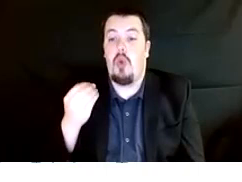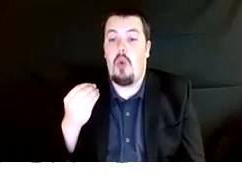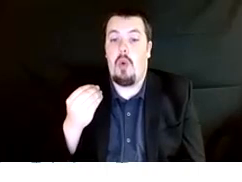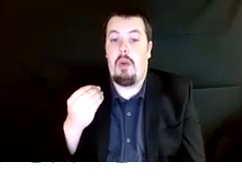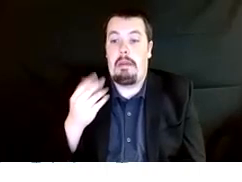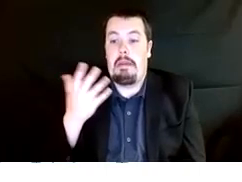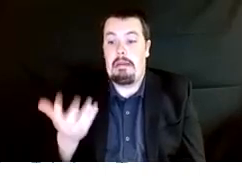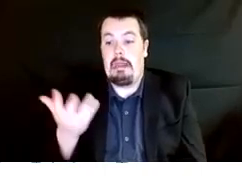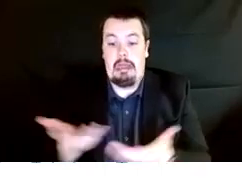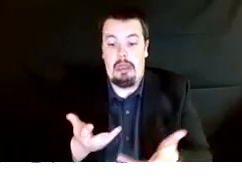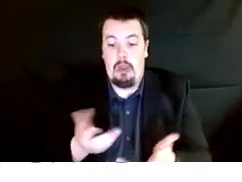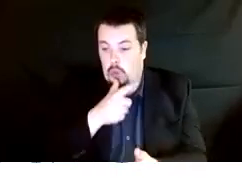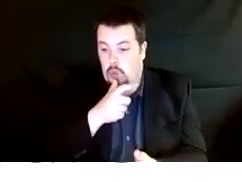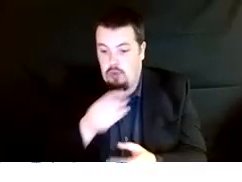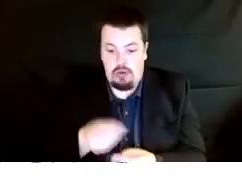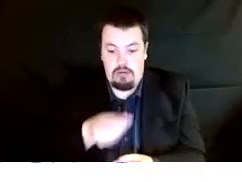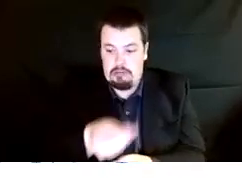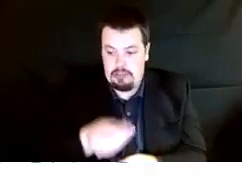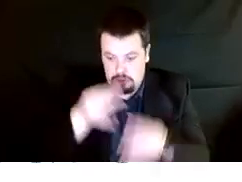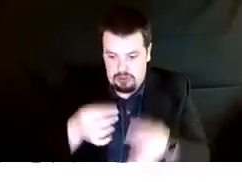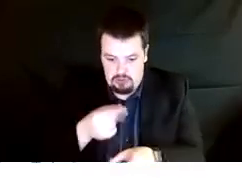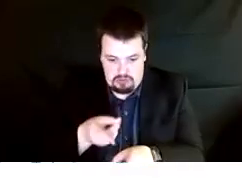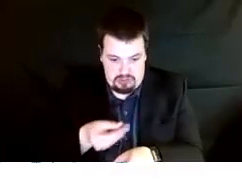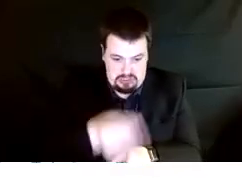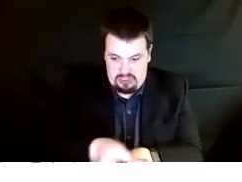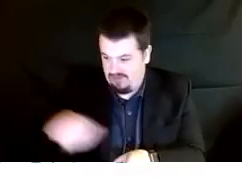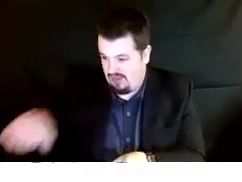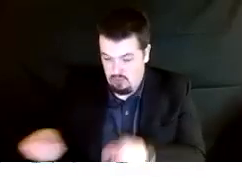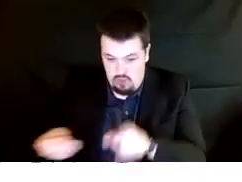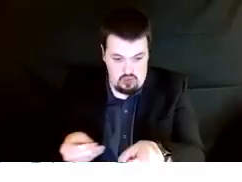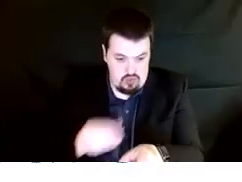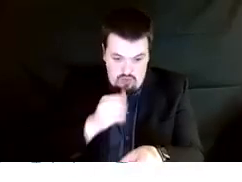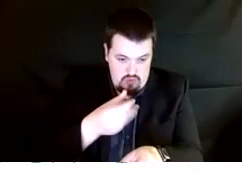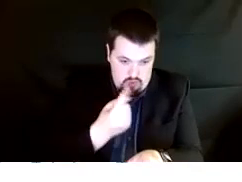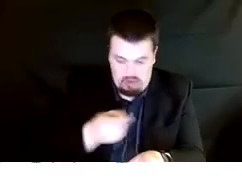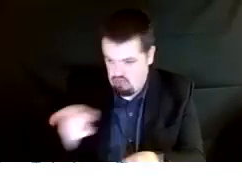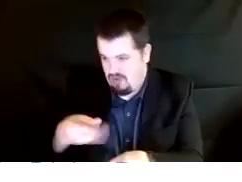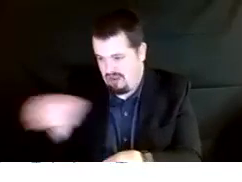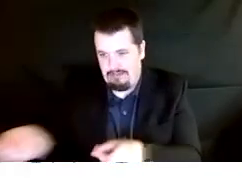might potentially have to be decisions made about who gets one and who doesn't uh it's a